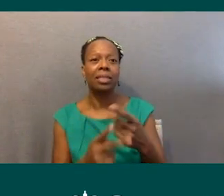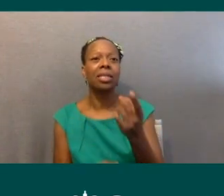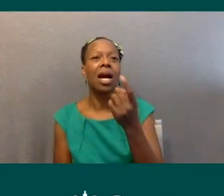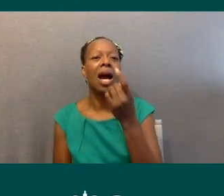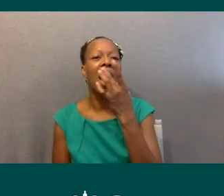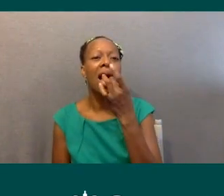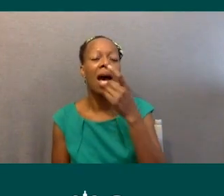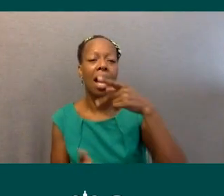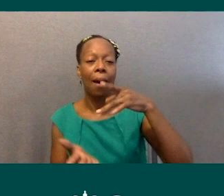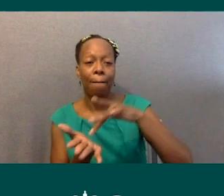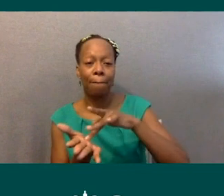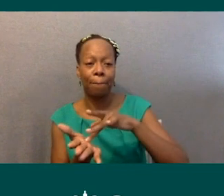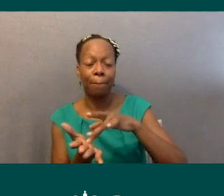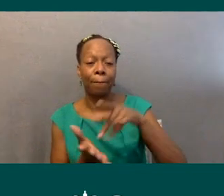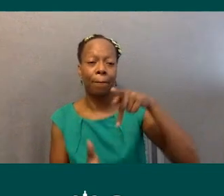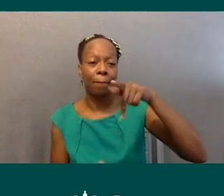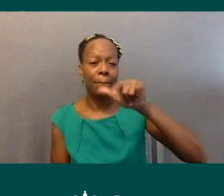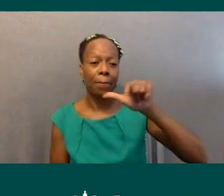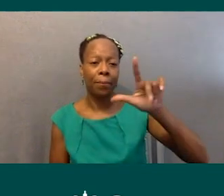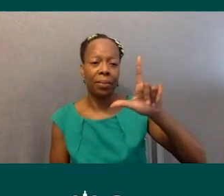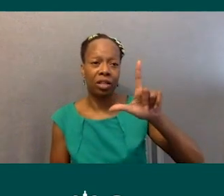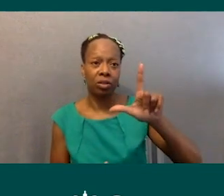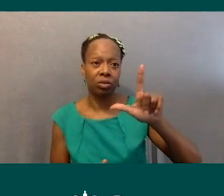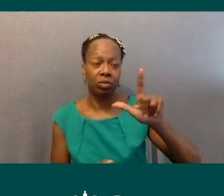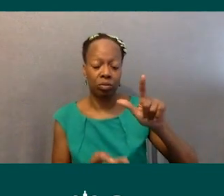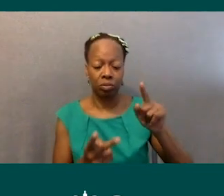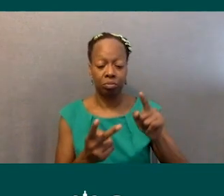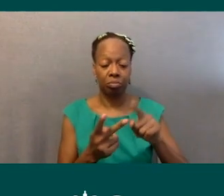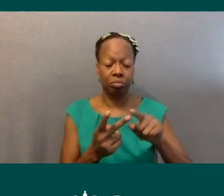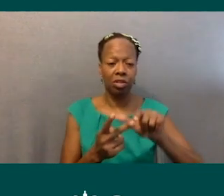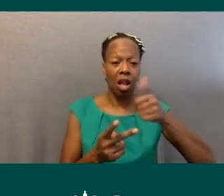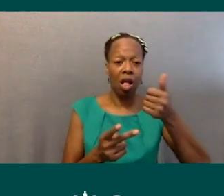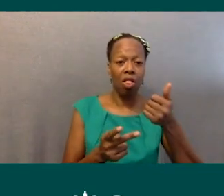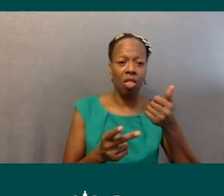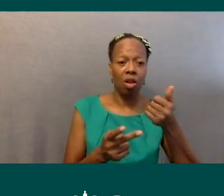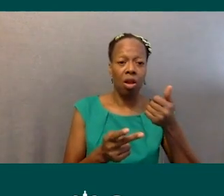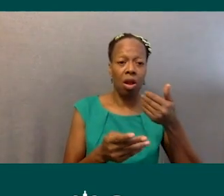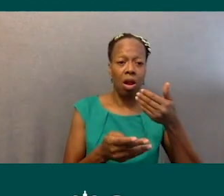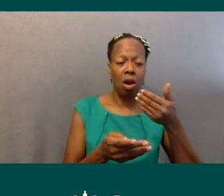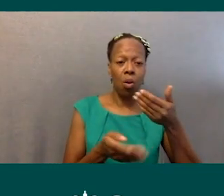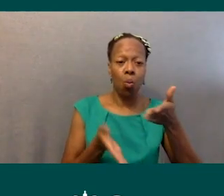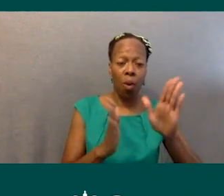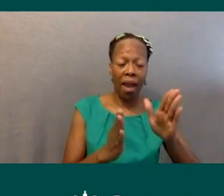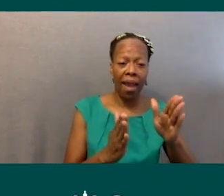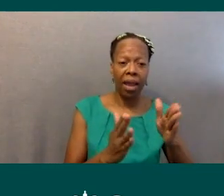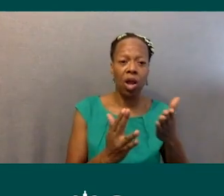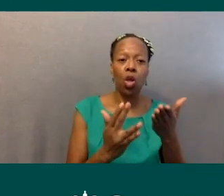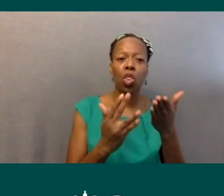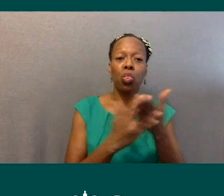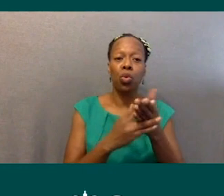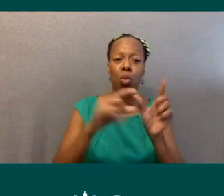the other one we give Baclofen through close to spinal canal inside with a spinal canal,